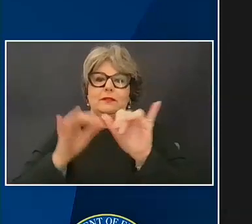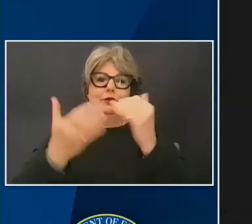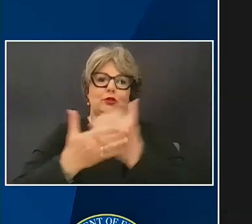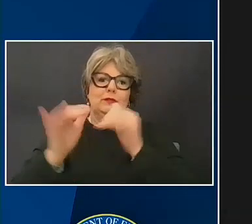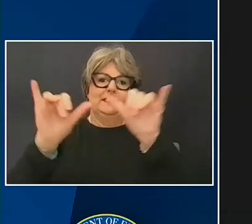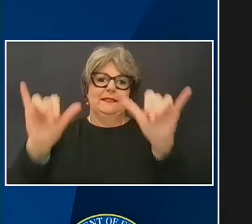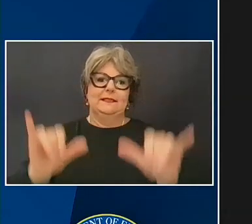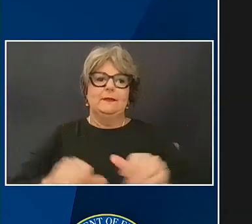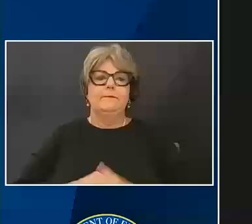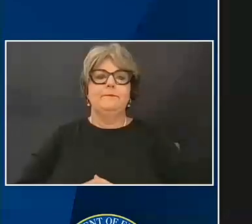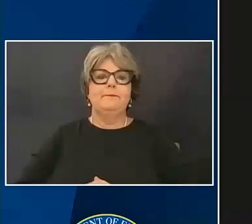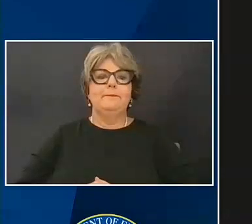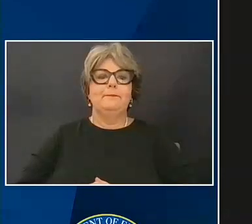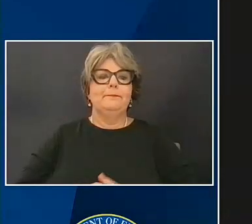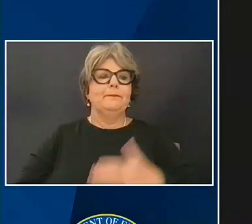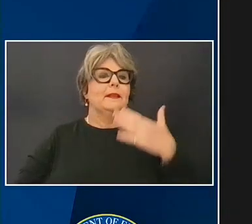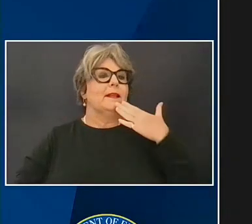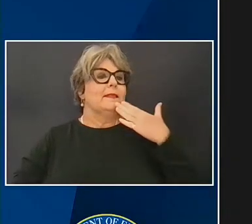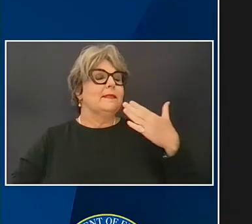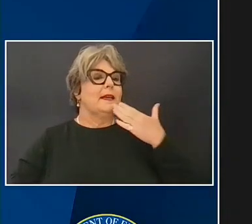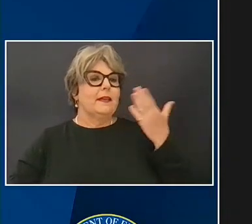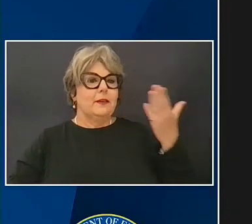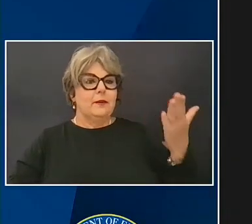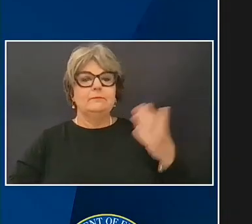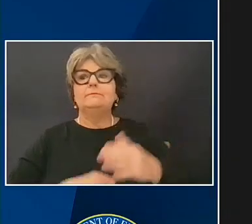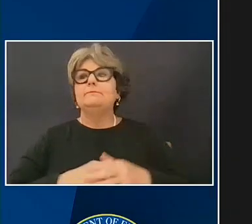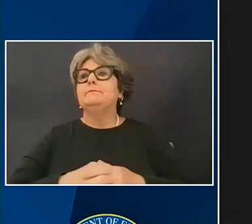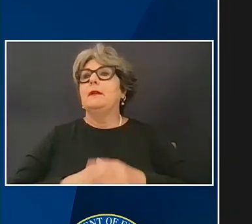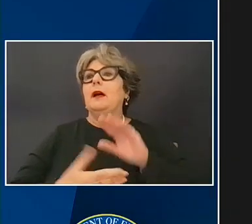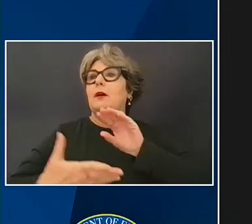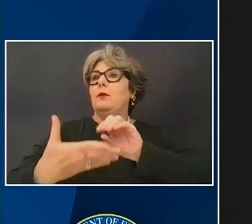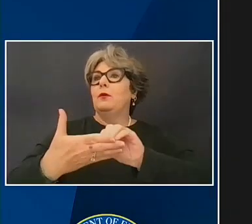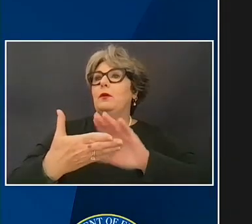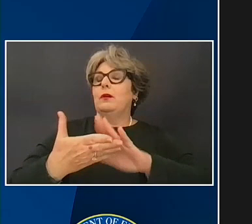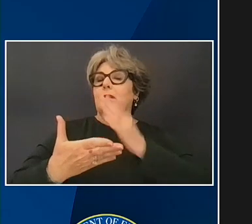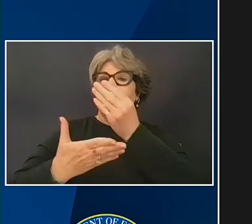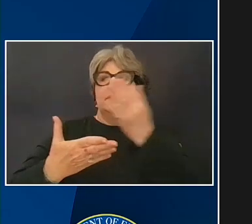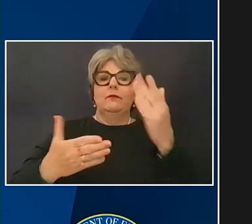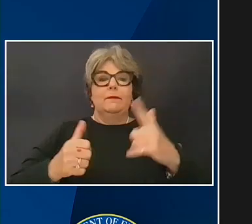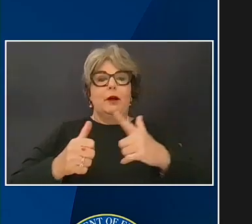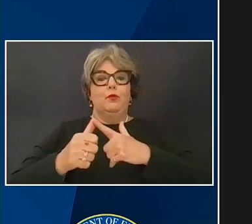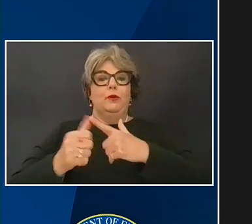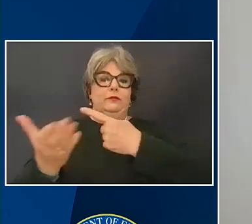Understood. Thanks, Scott. I do want to make a note from our original discussion that the Department's intent